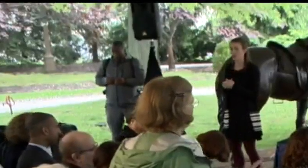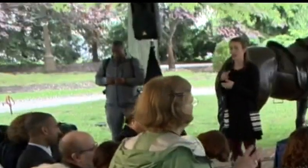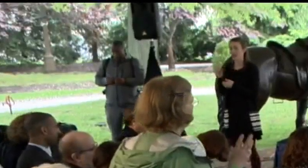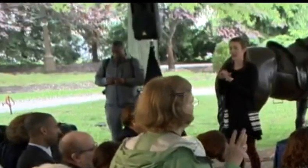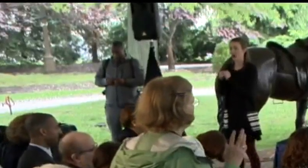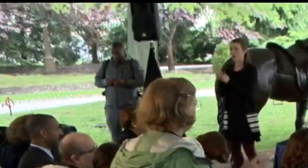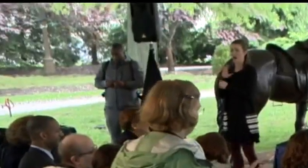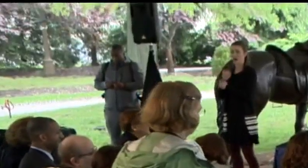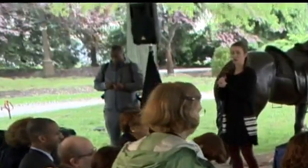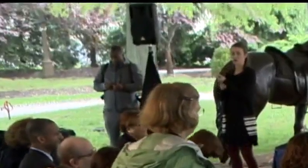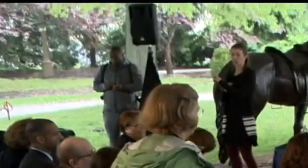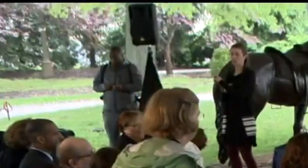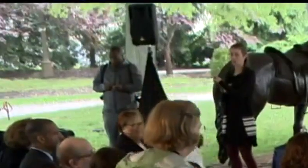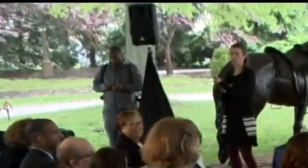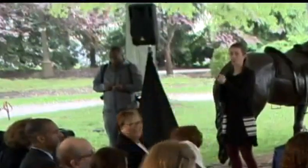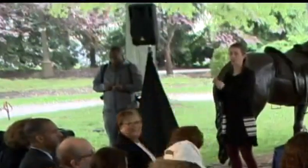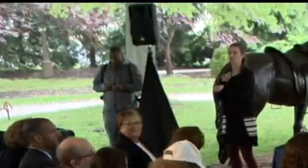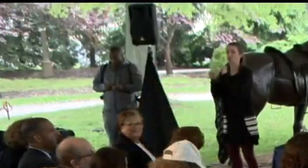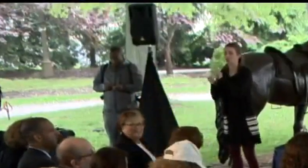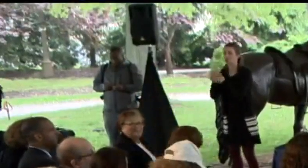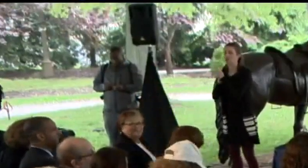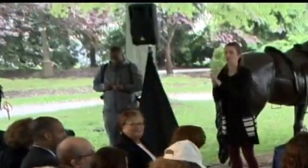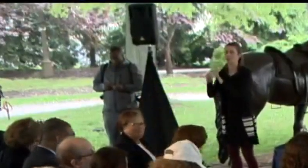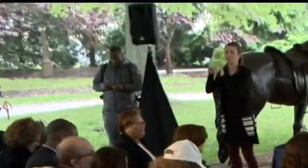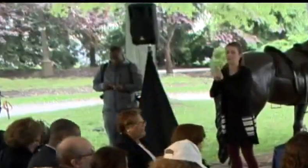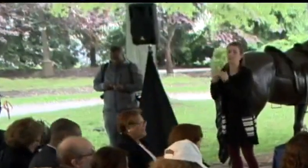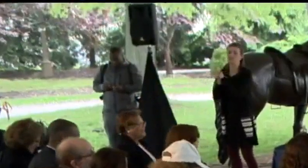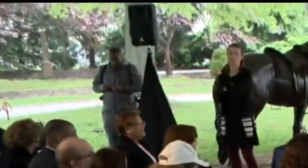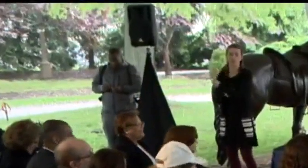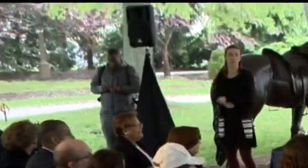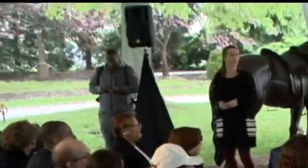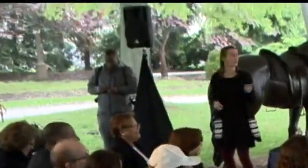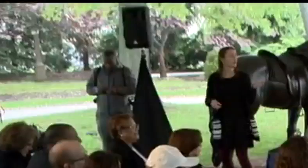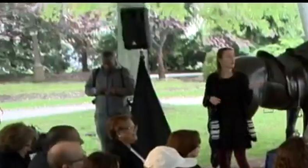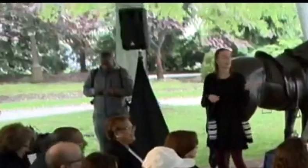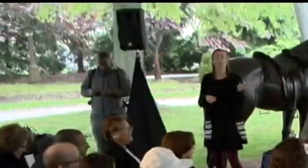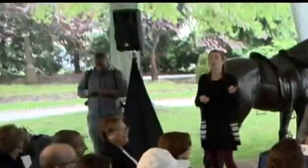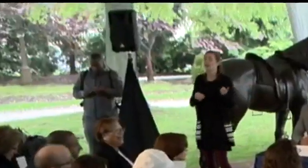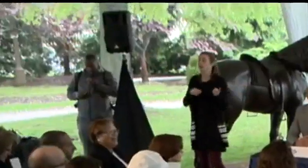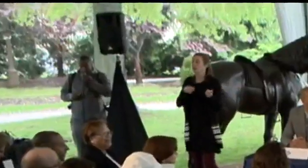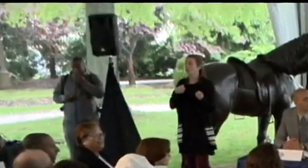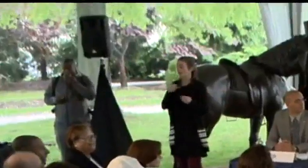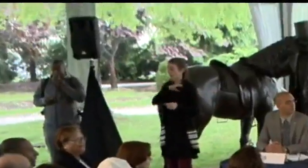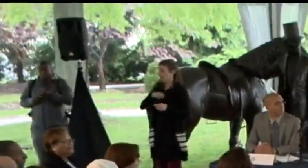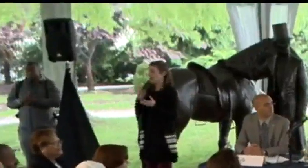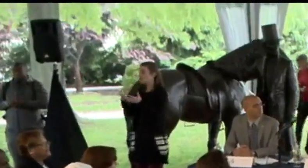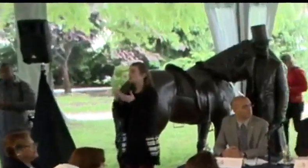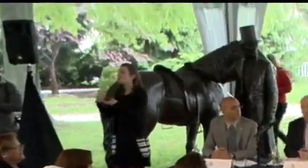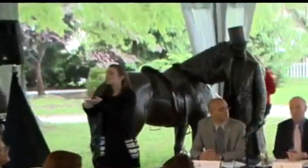AND WE NEED MUCH MORE